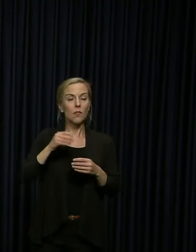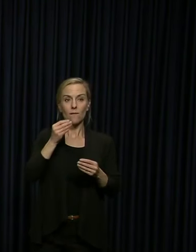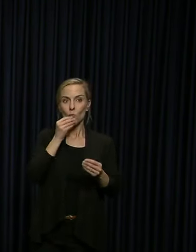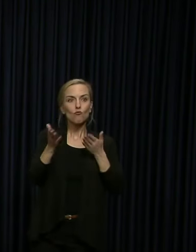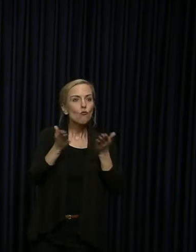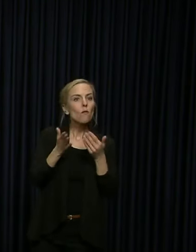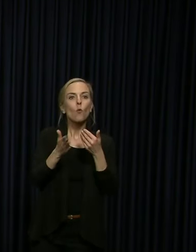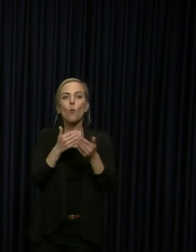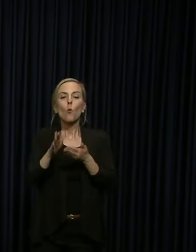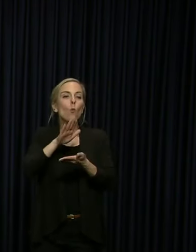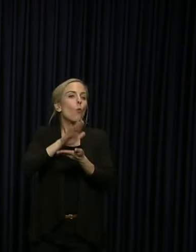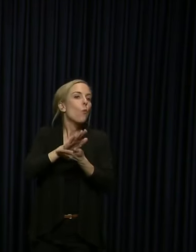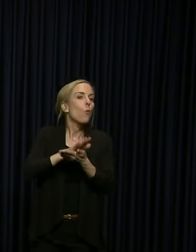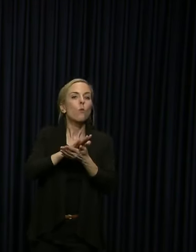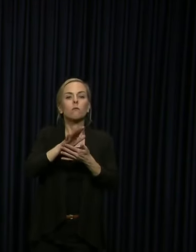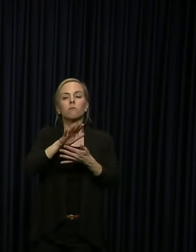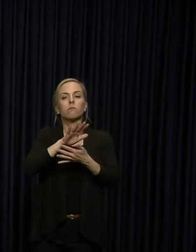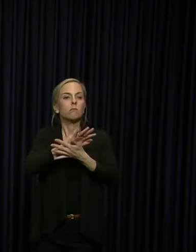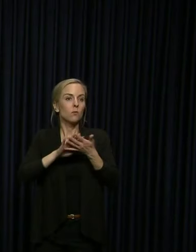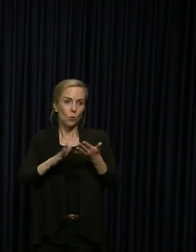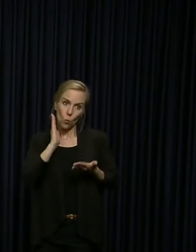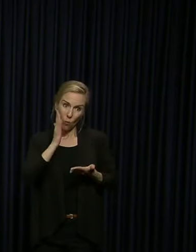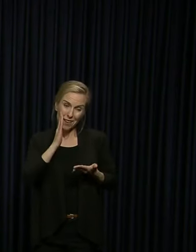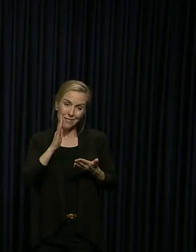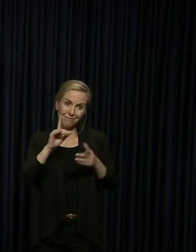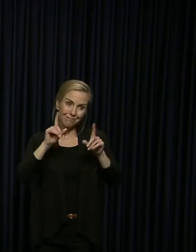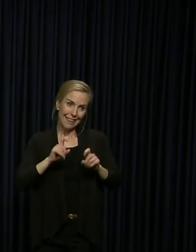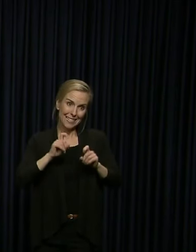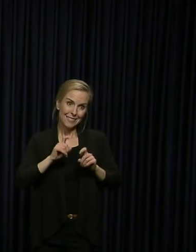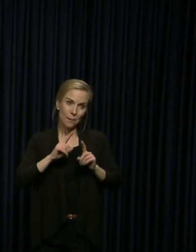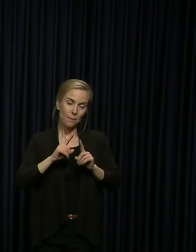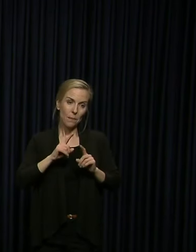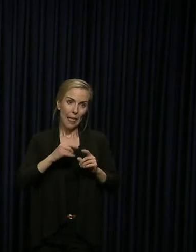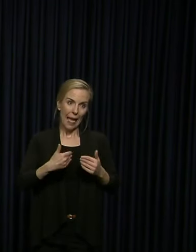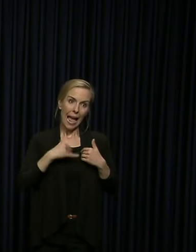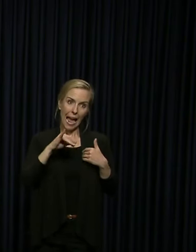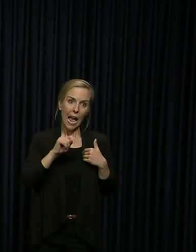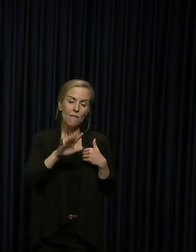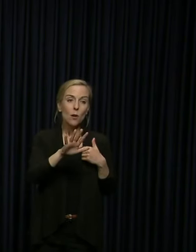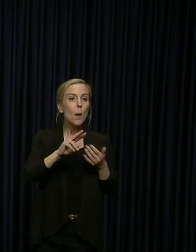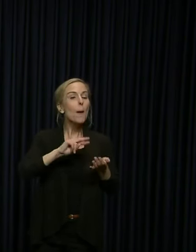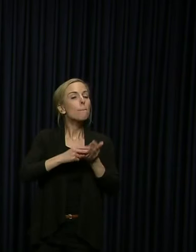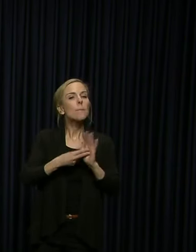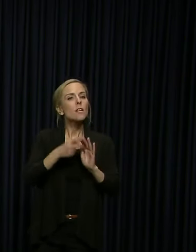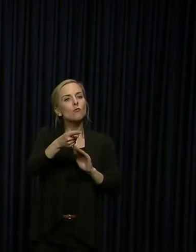INTO KENTUCKY, YOU'RE GOING TO HAVE A 14-DAY QUARANTINE. I KNOW THAT'S NOT WHAT THE